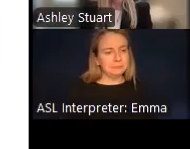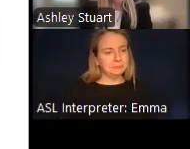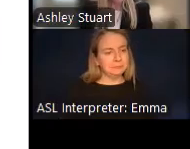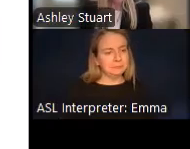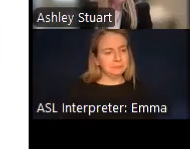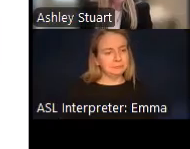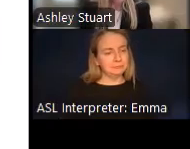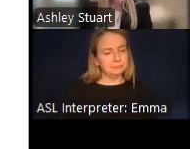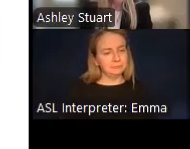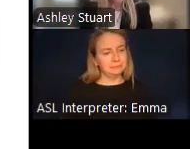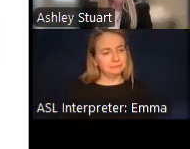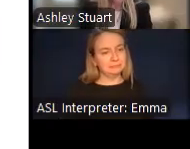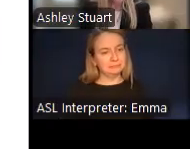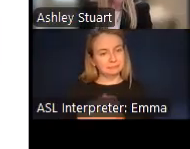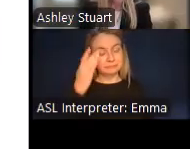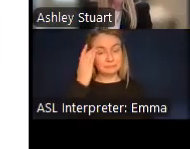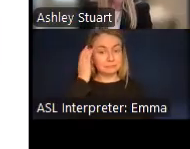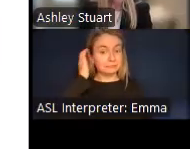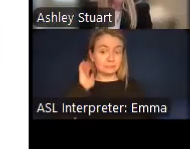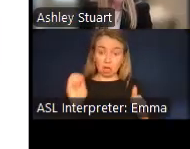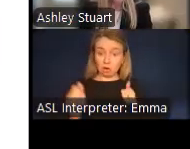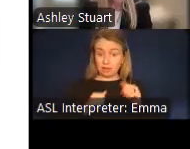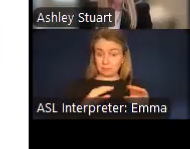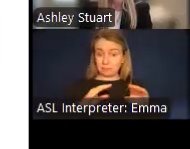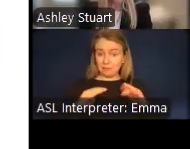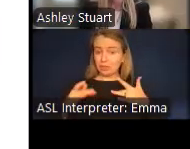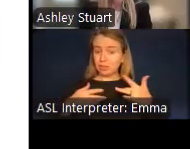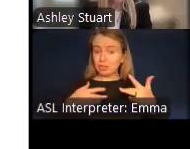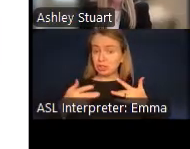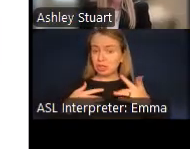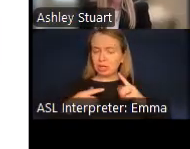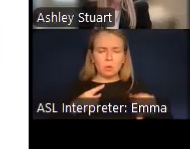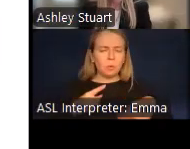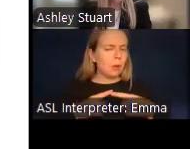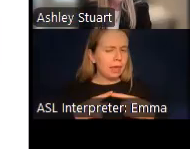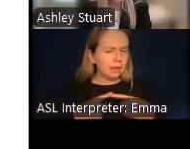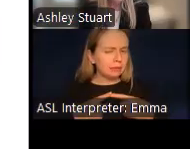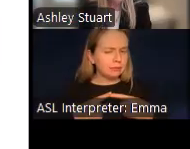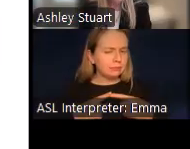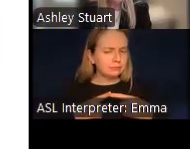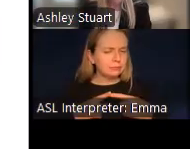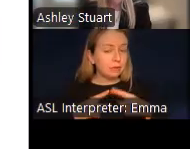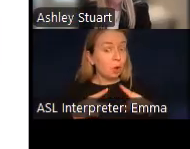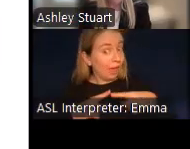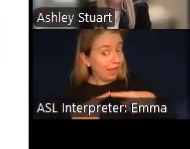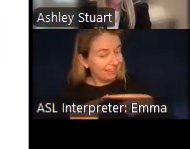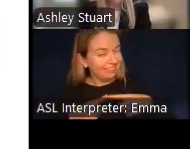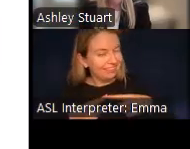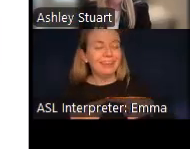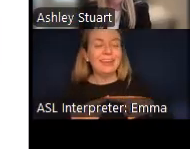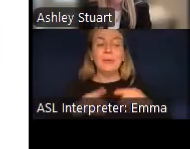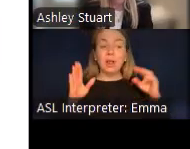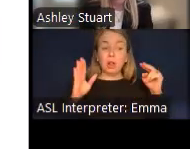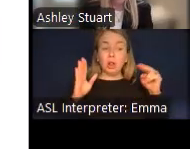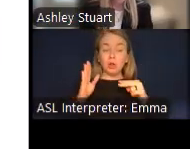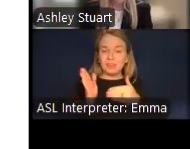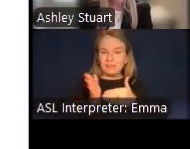When are aggressive behaviors concerning? When we look at the frequency, and again, we're seeing these aggressive